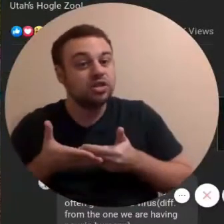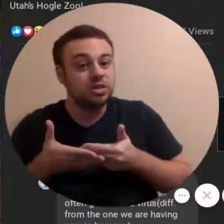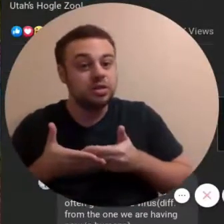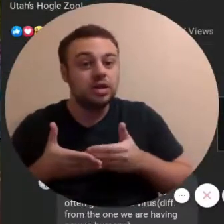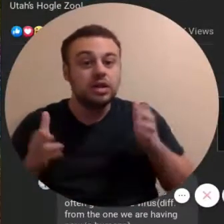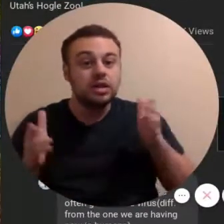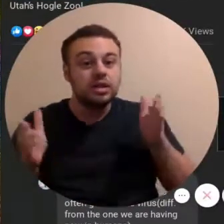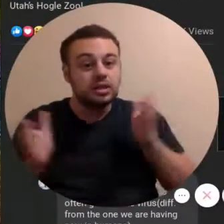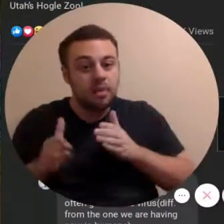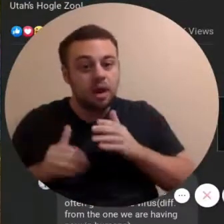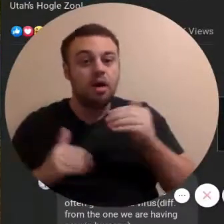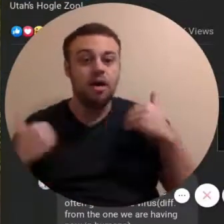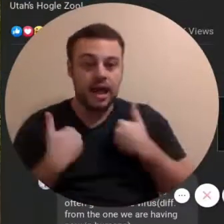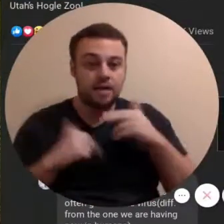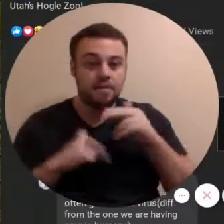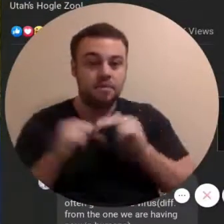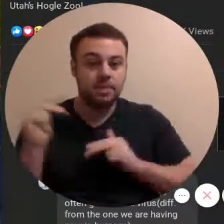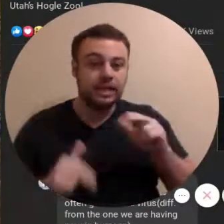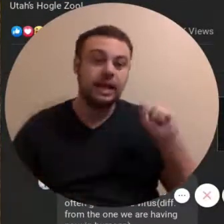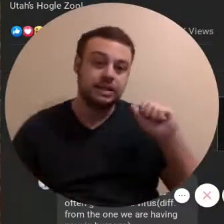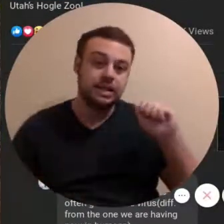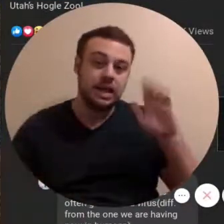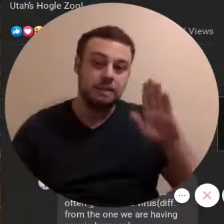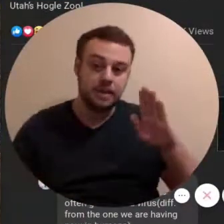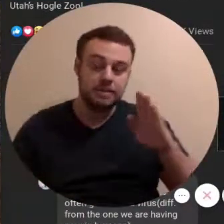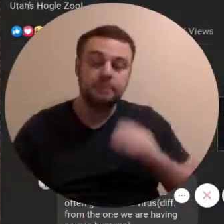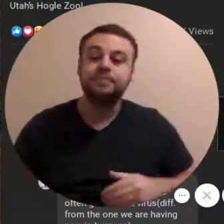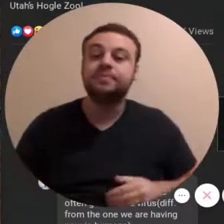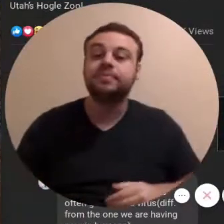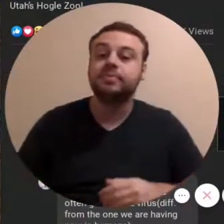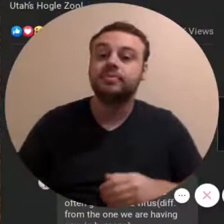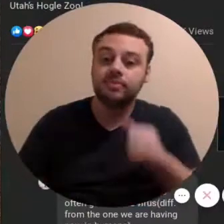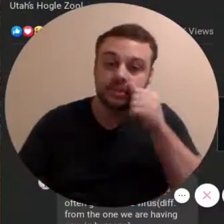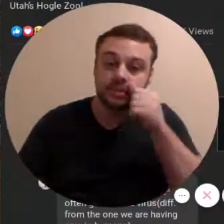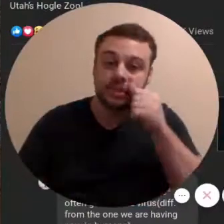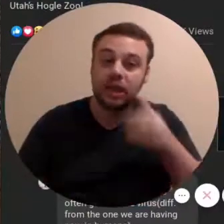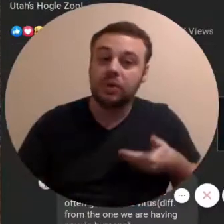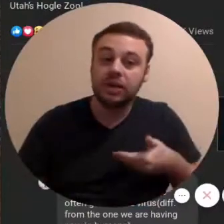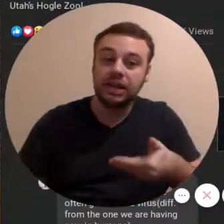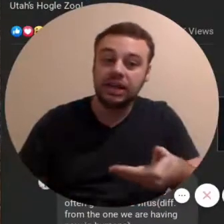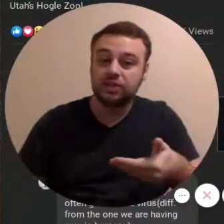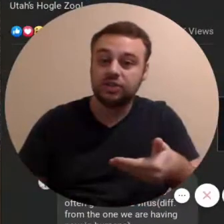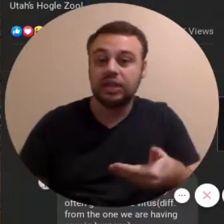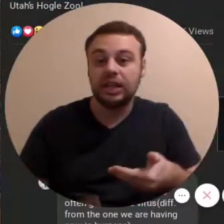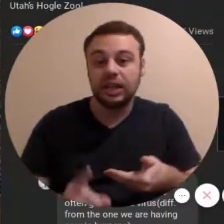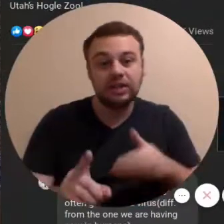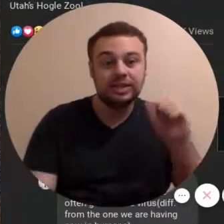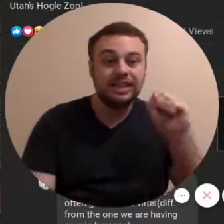our special guest and that's the lovely Stephanie- from our animal care team. I've